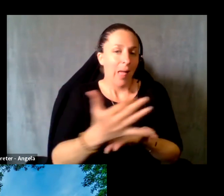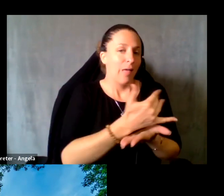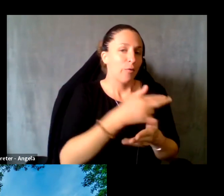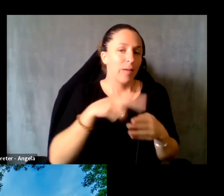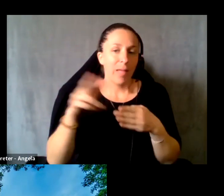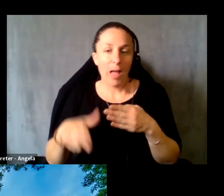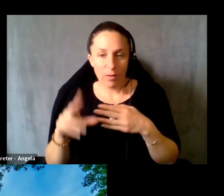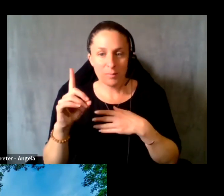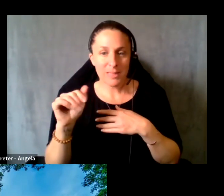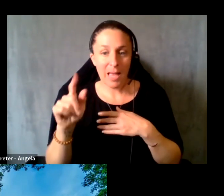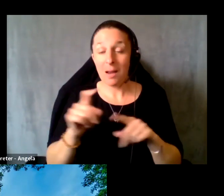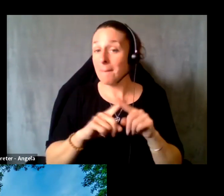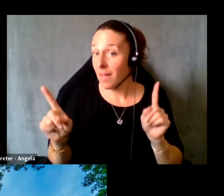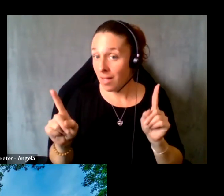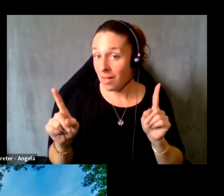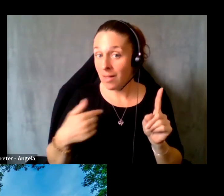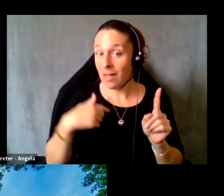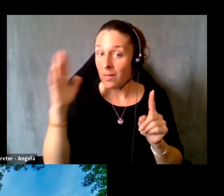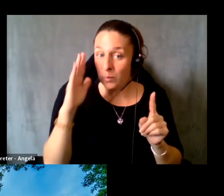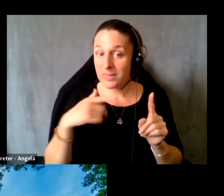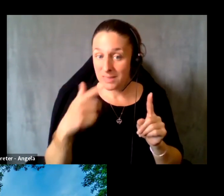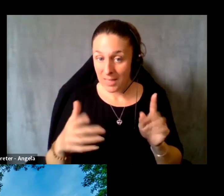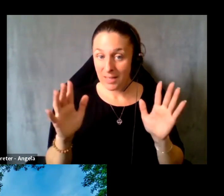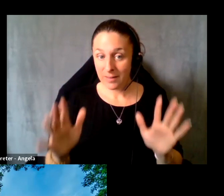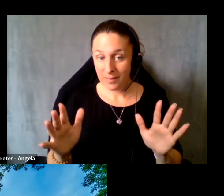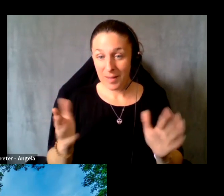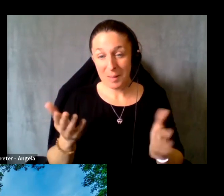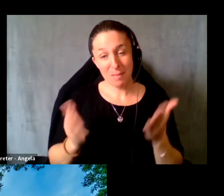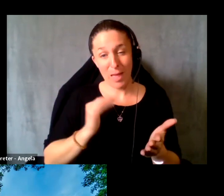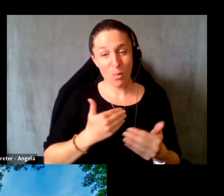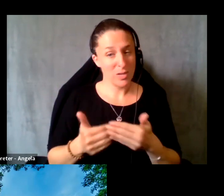I will say that, and you know, so…maybe our next meeting I could share a little bit